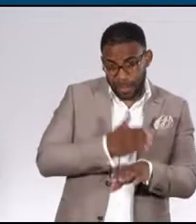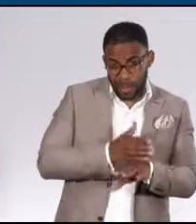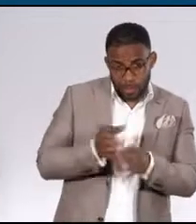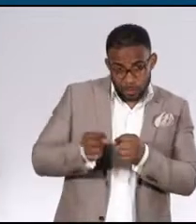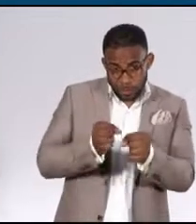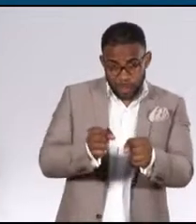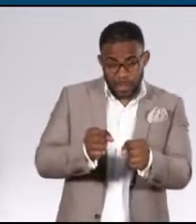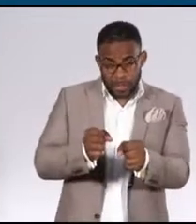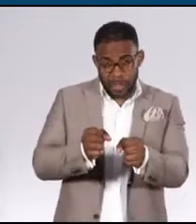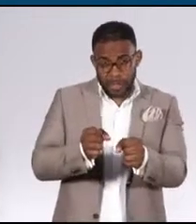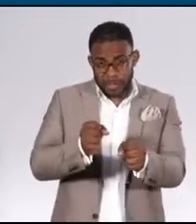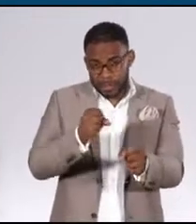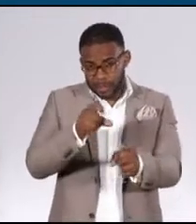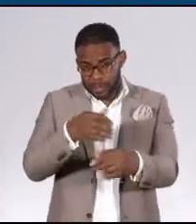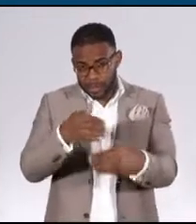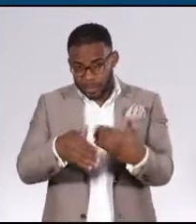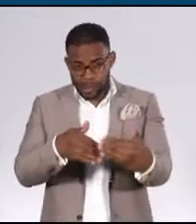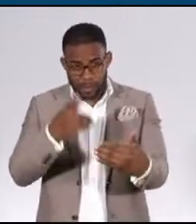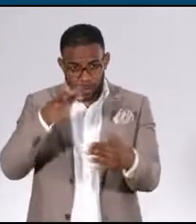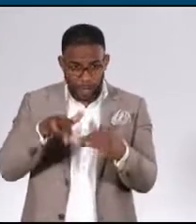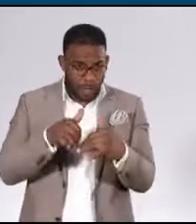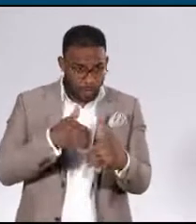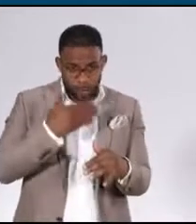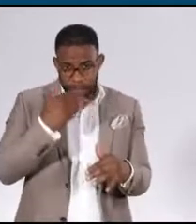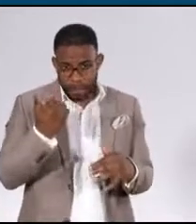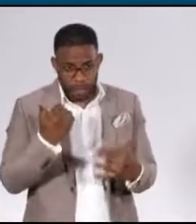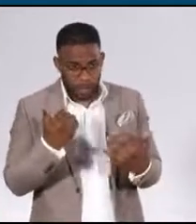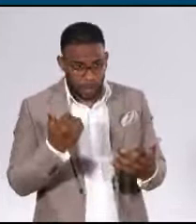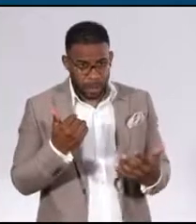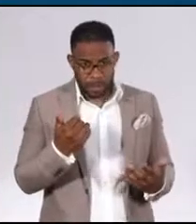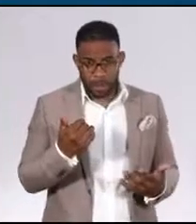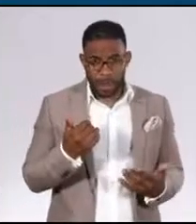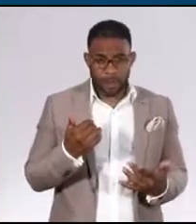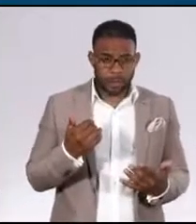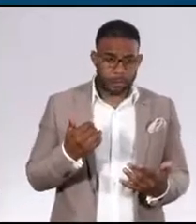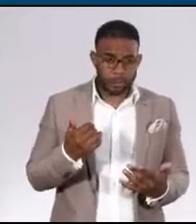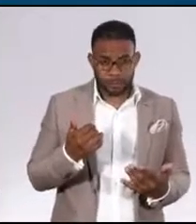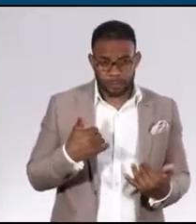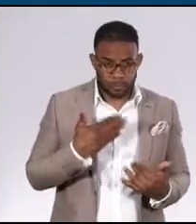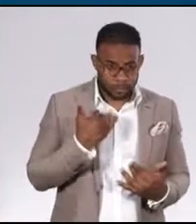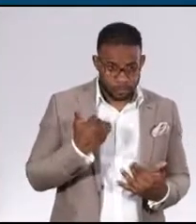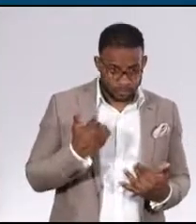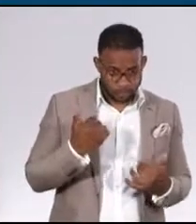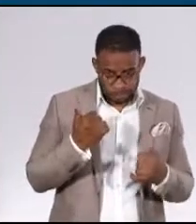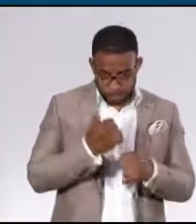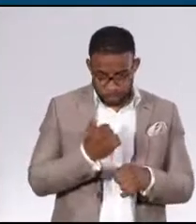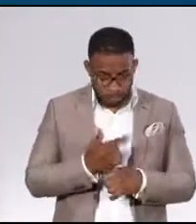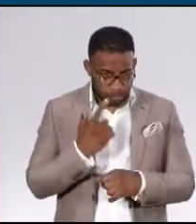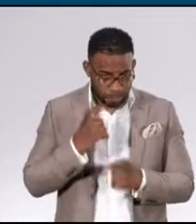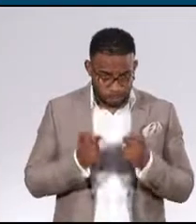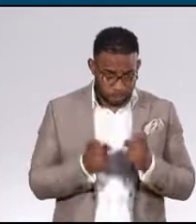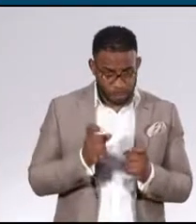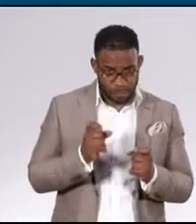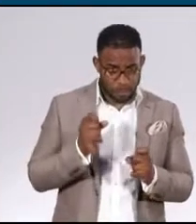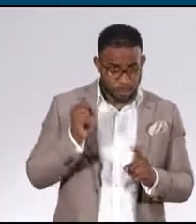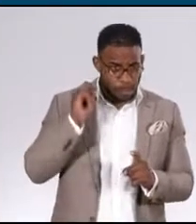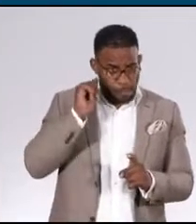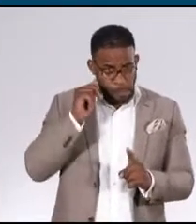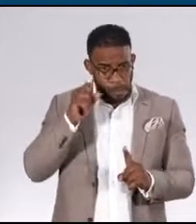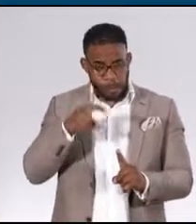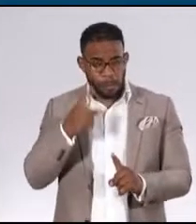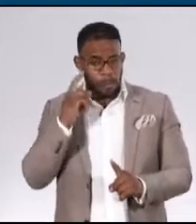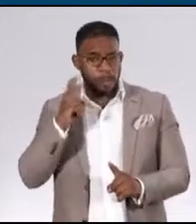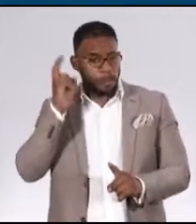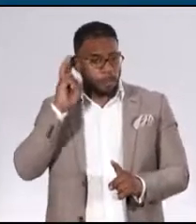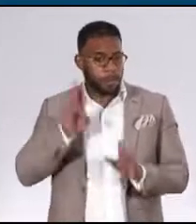and signal processing for how you better uh uh uh have better algorithms from manipulating auditory signal through a here, major cochrane plan to allow for a clear signal.